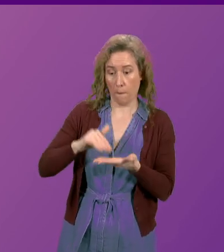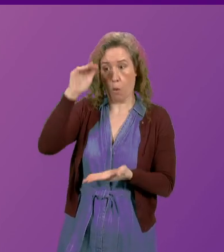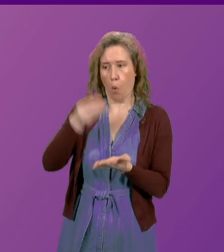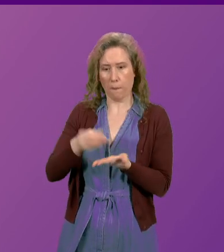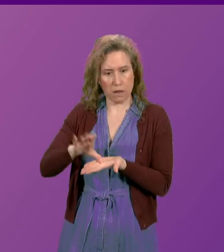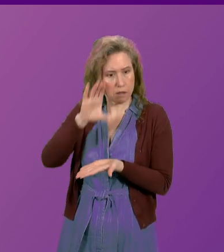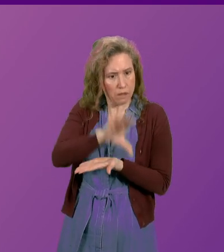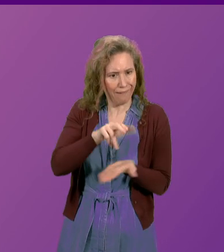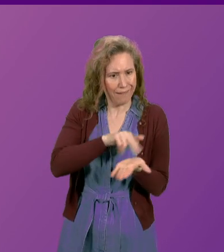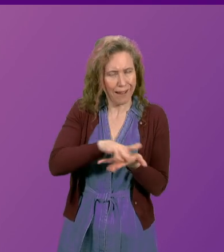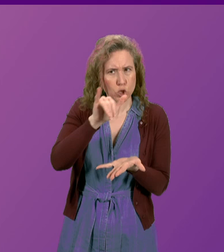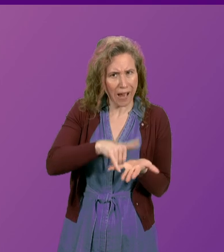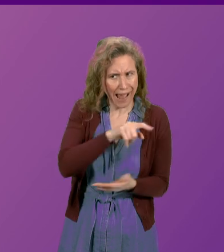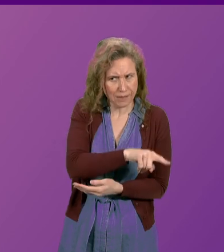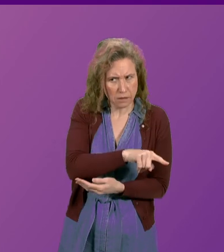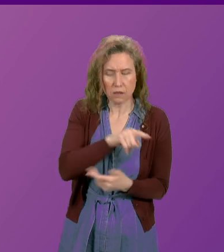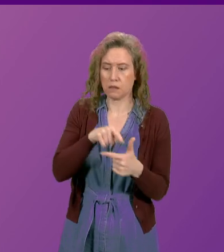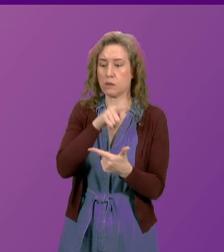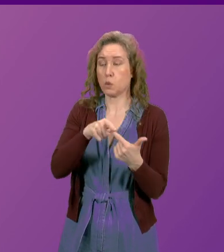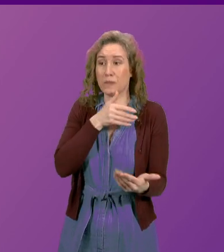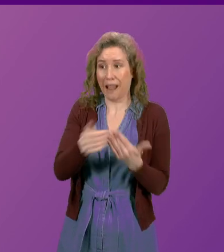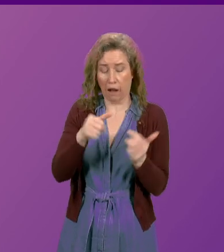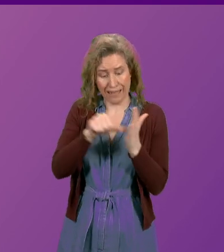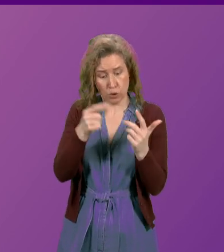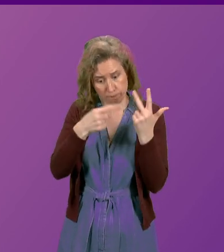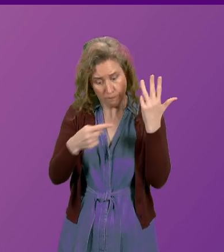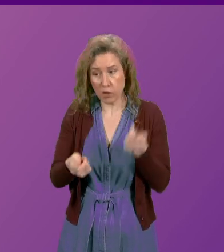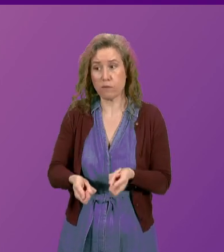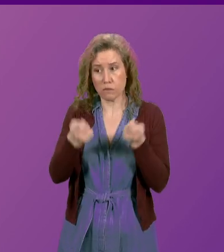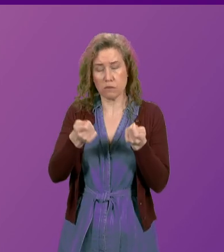the national health service, in order to tackle the issues that Mr Sarwar is concerned about,